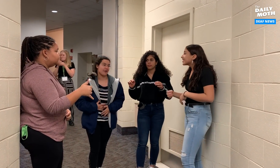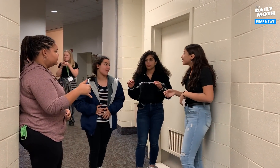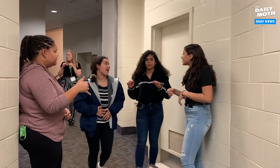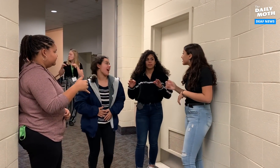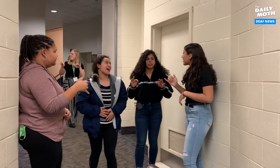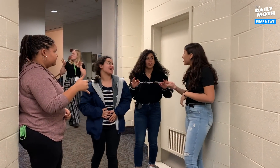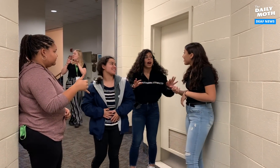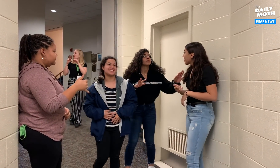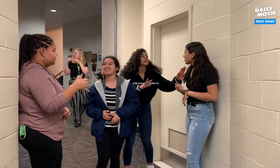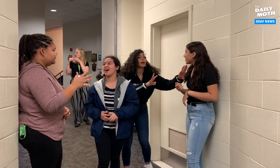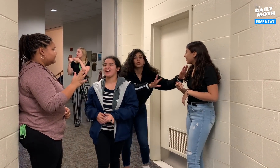That’s a long time!